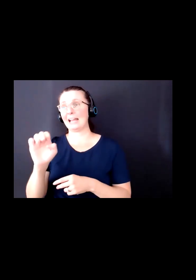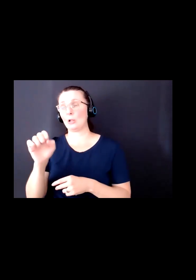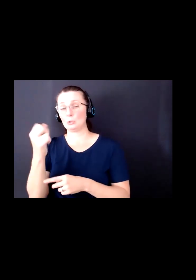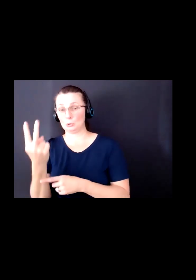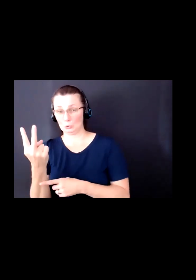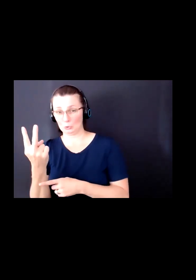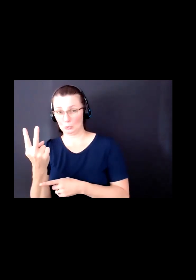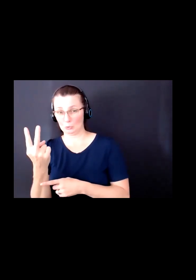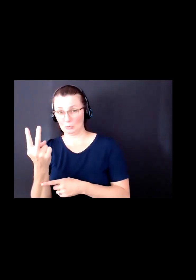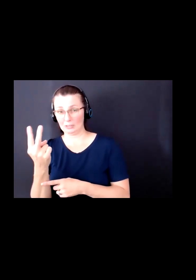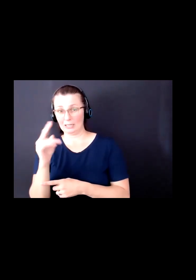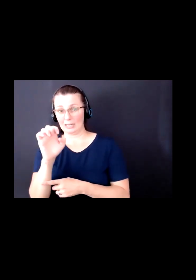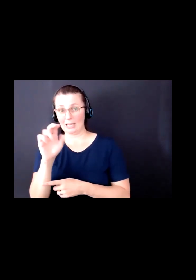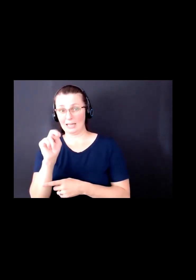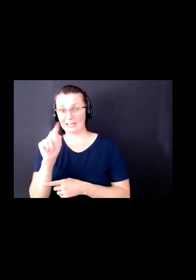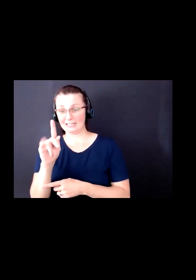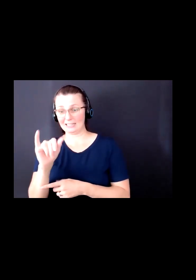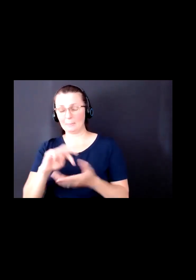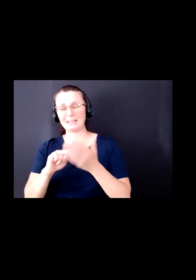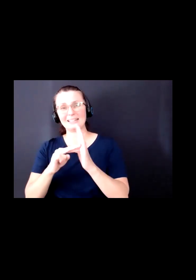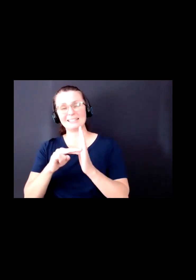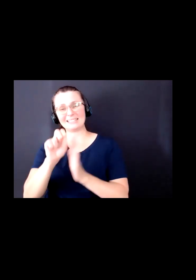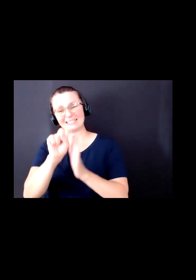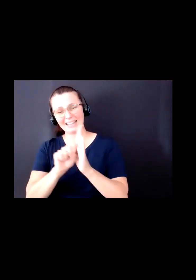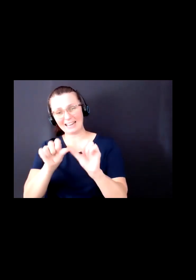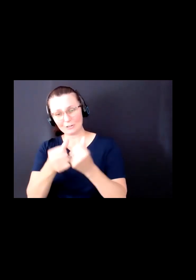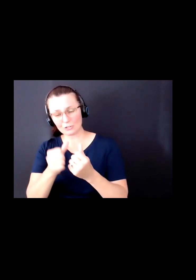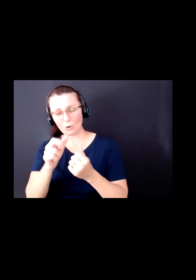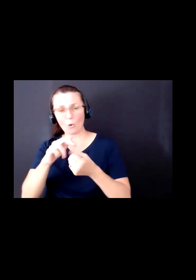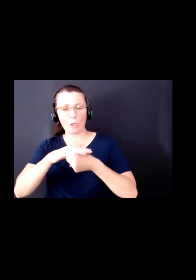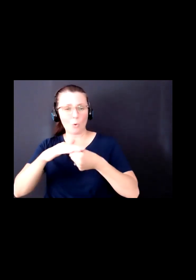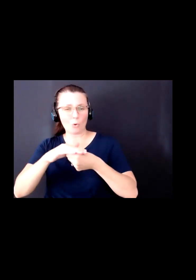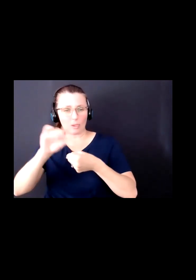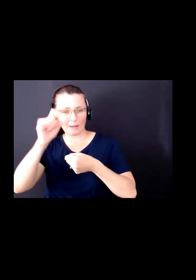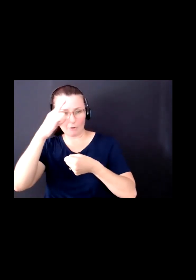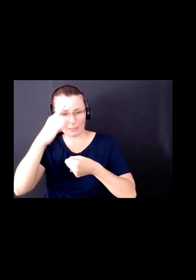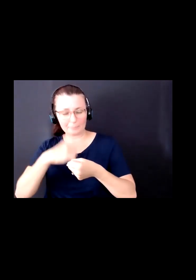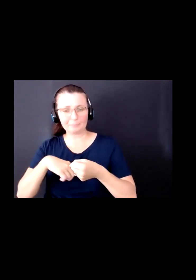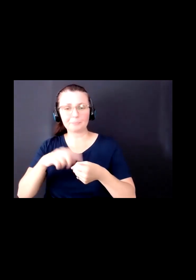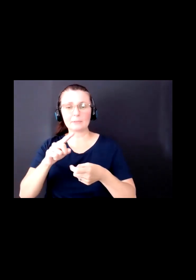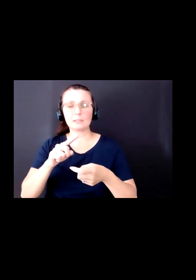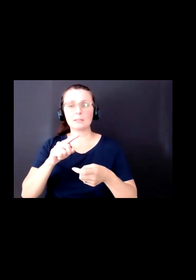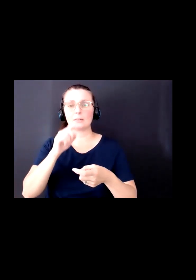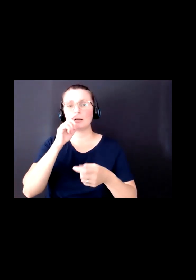state agency or a local government entity. Title III entity is a place